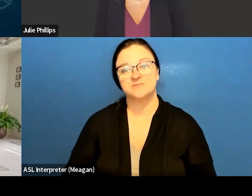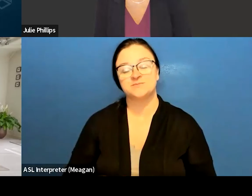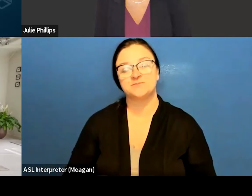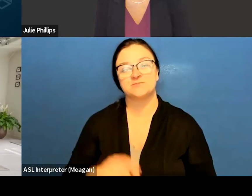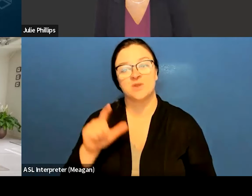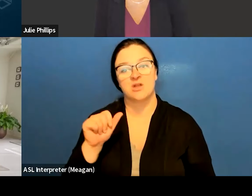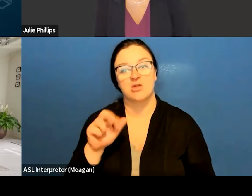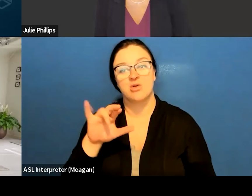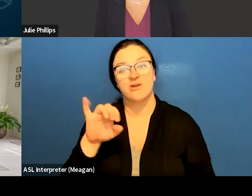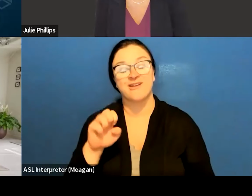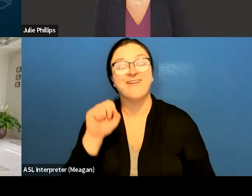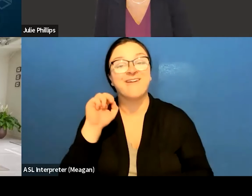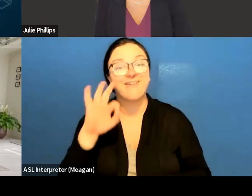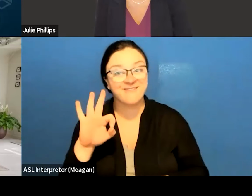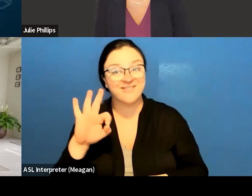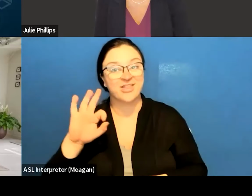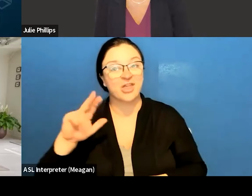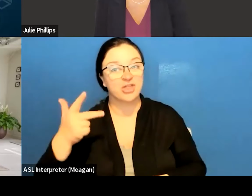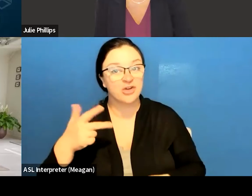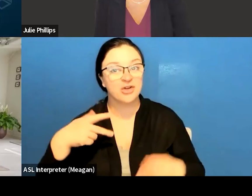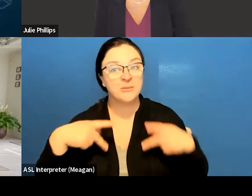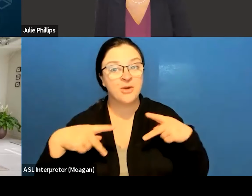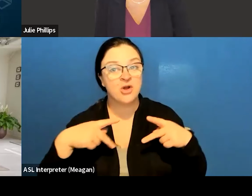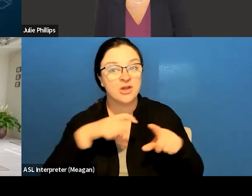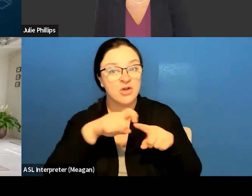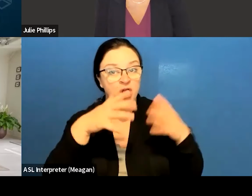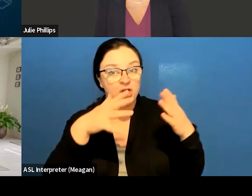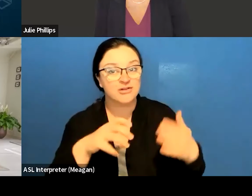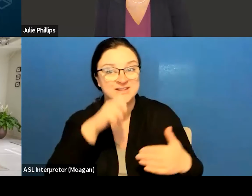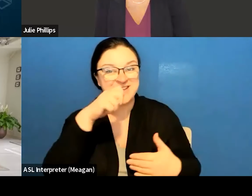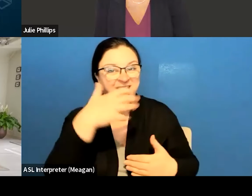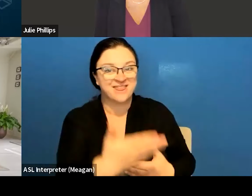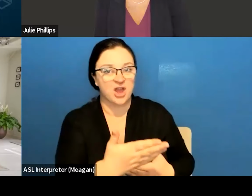[Laurie] If the third party caller is not there, we won't go.